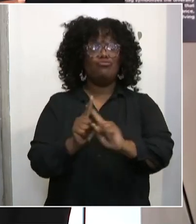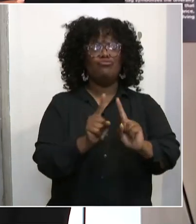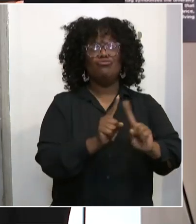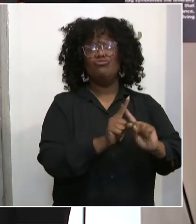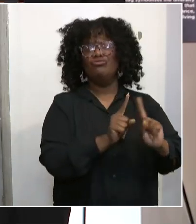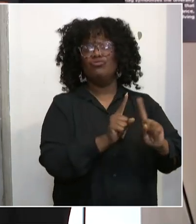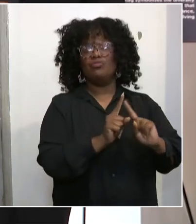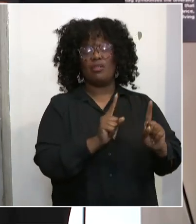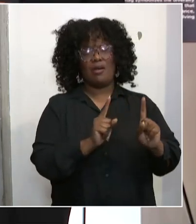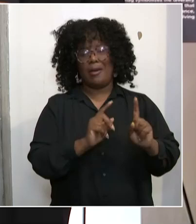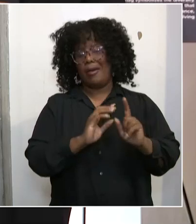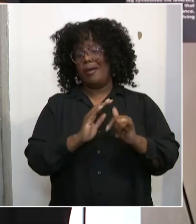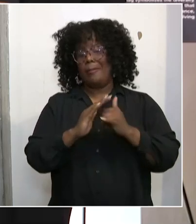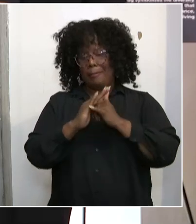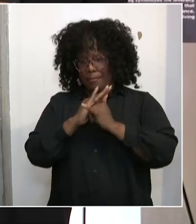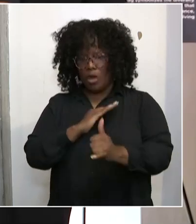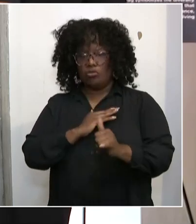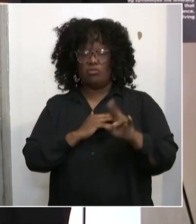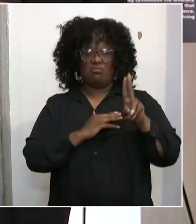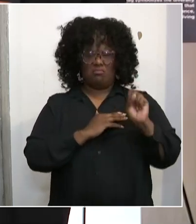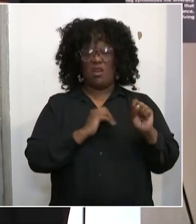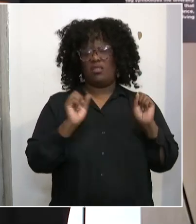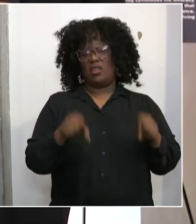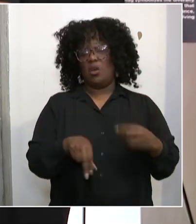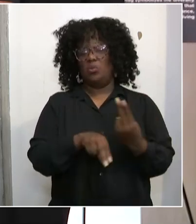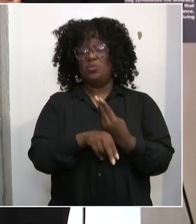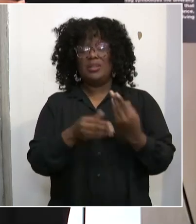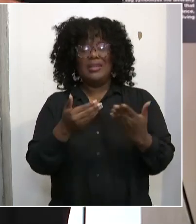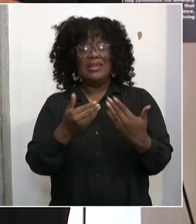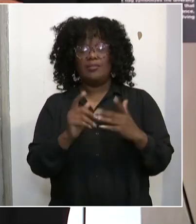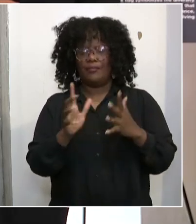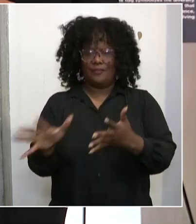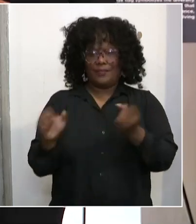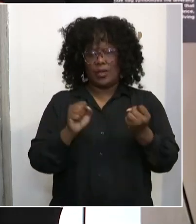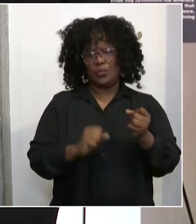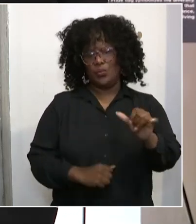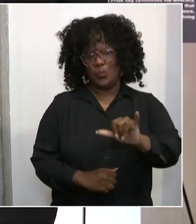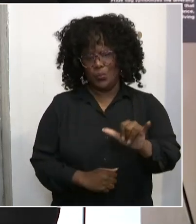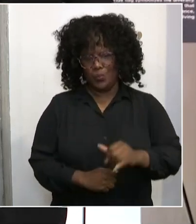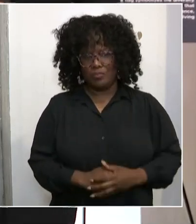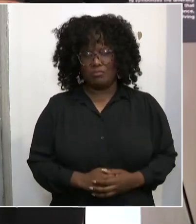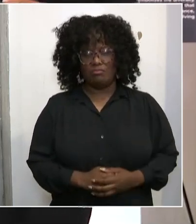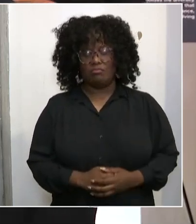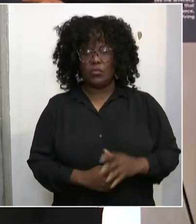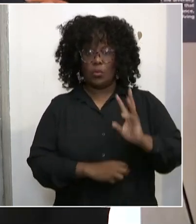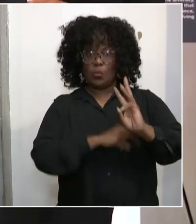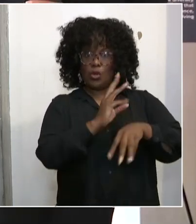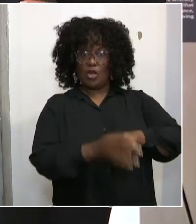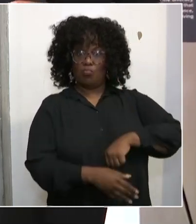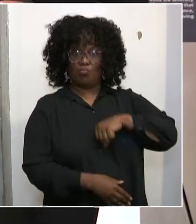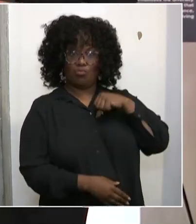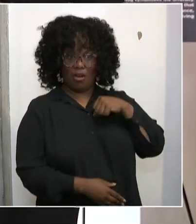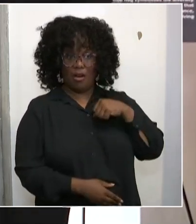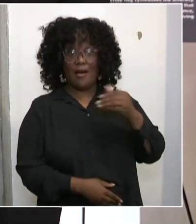We're going to have increased service specifically for World Pride Weekend, the big weekend of June 6 and 8th. I'll talk about that in a second.